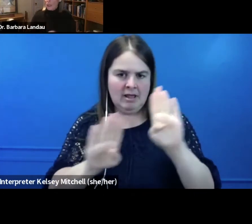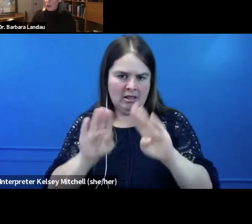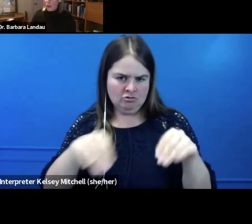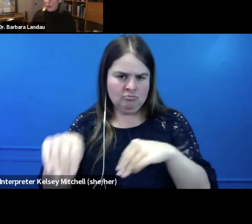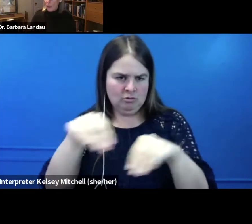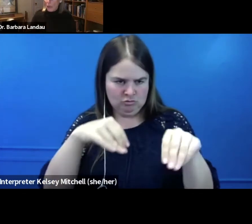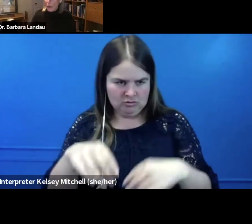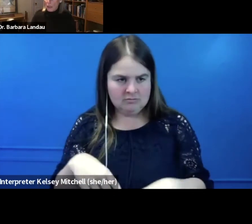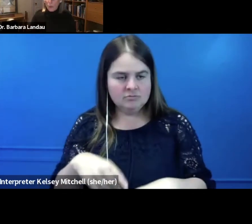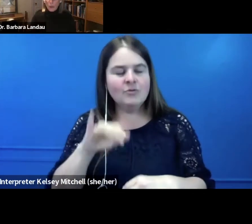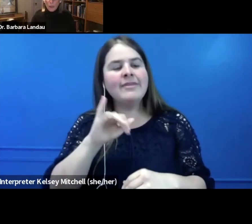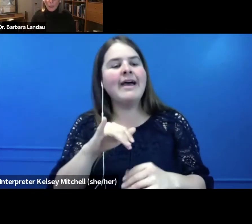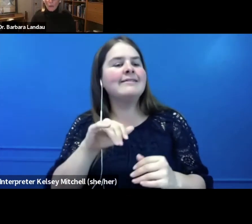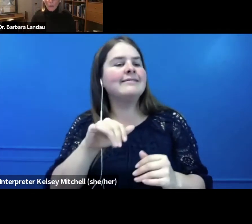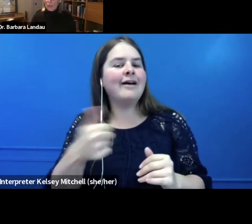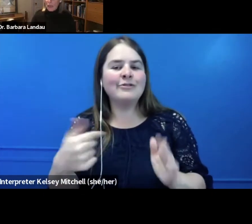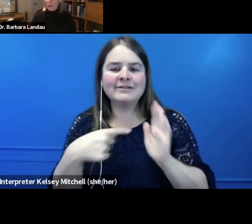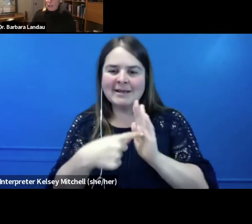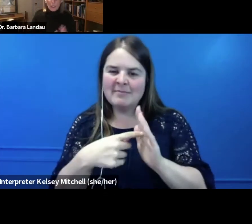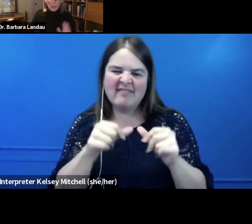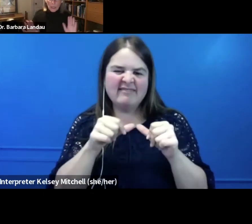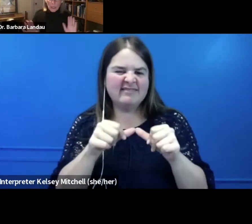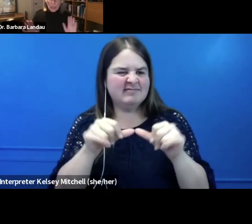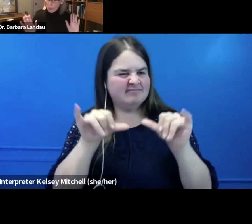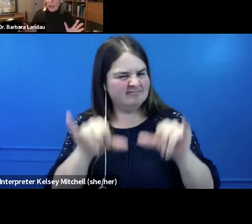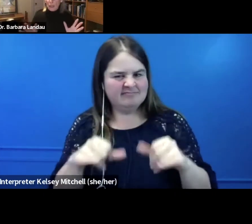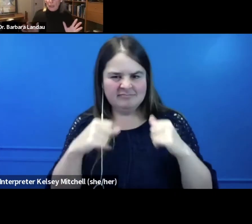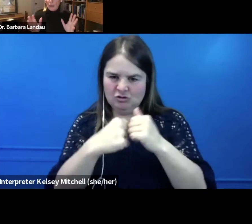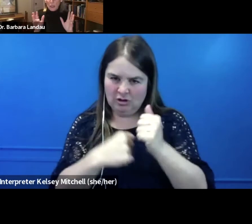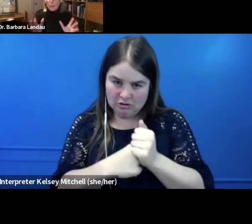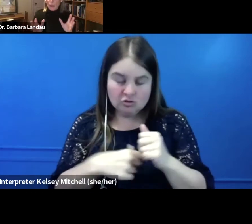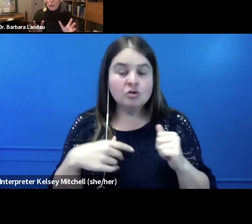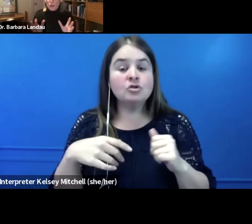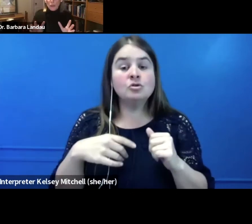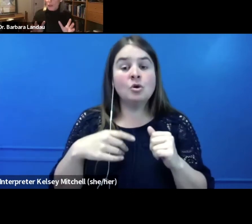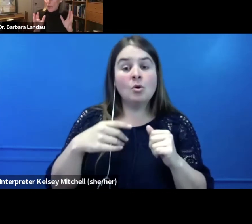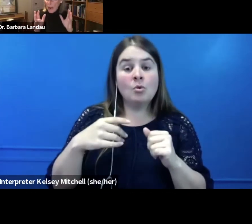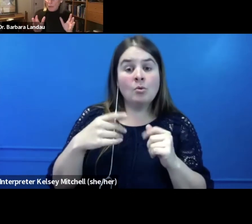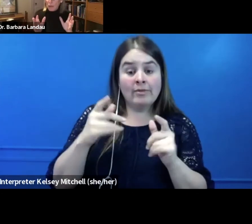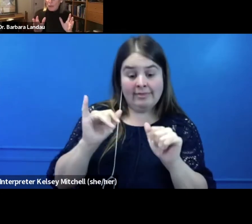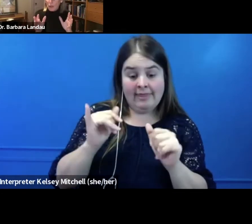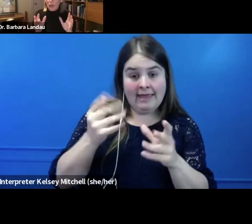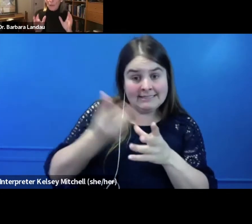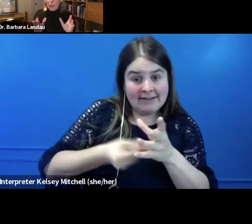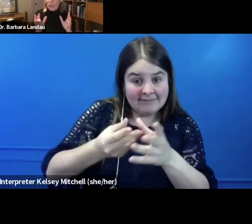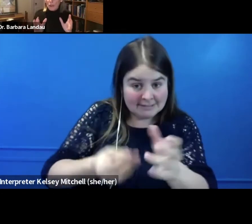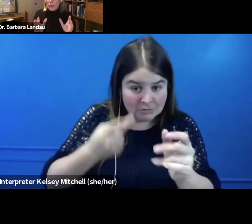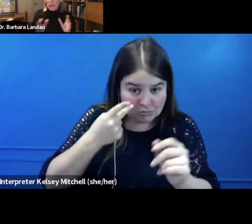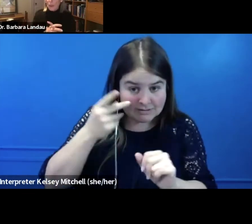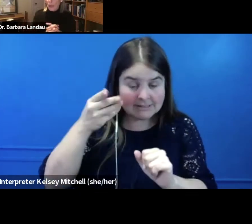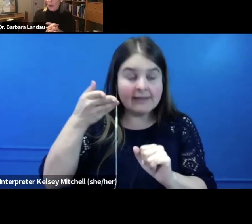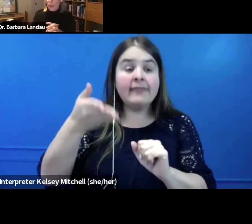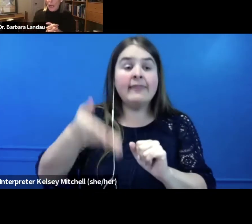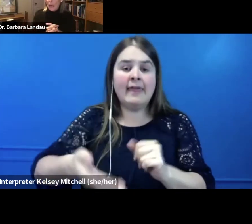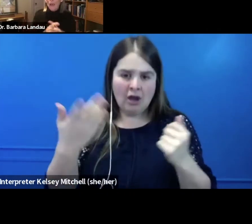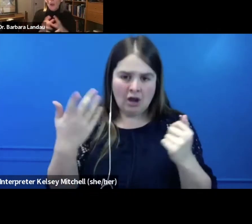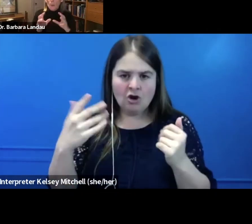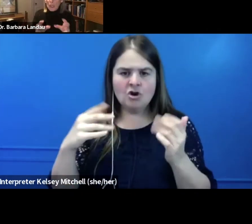structure as i will argue that the deficits again reflect typical structures they have to the